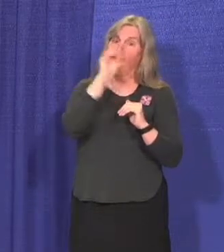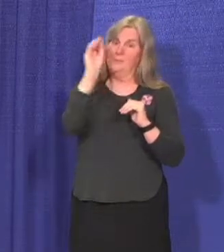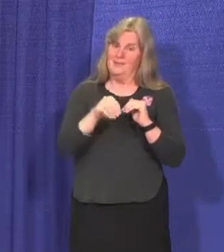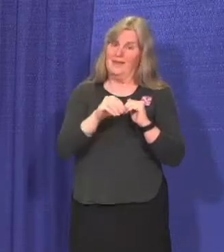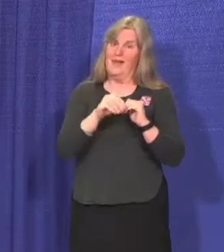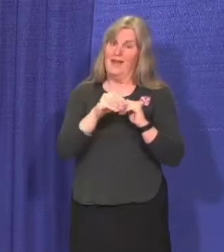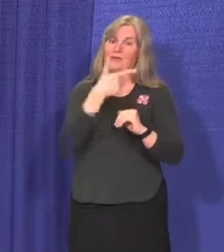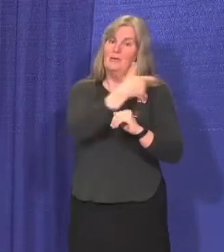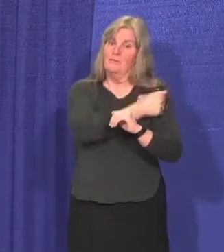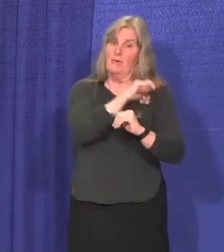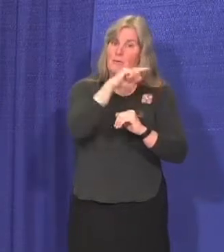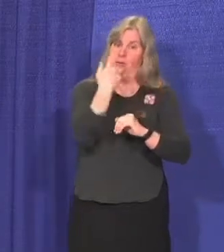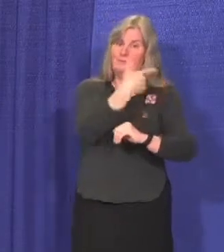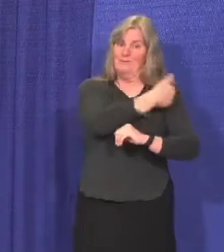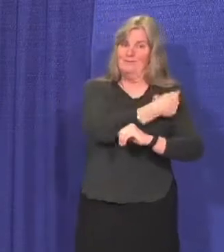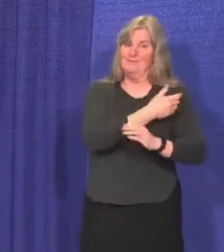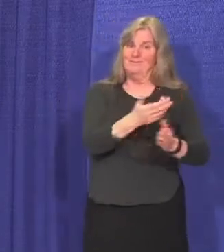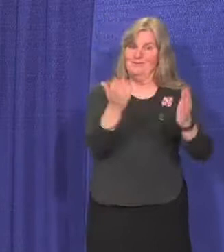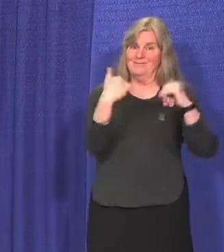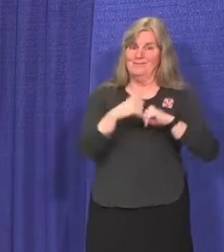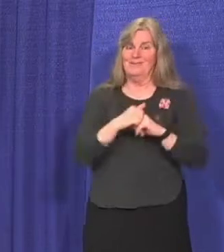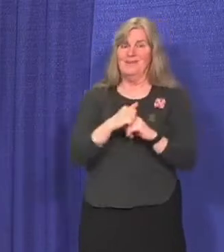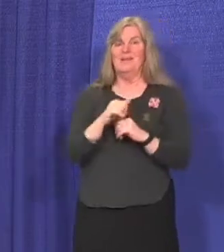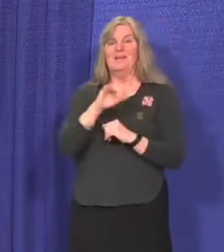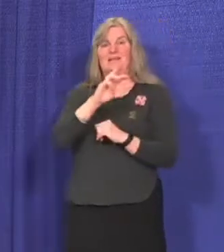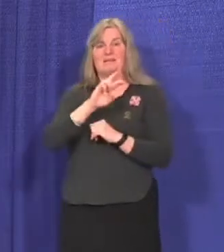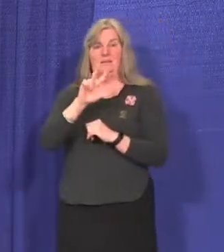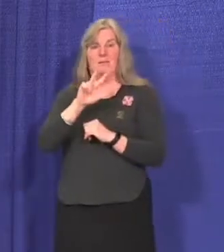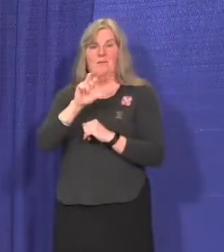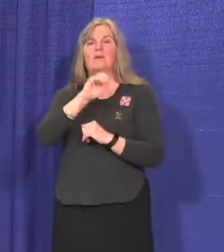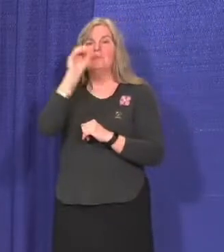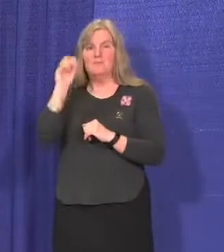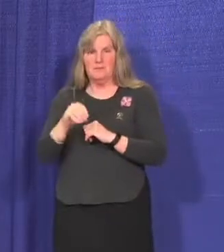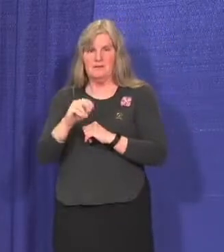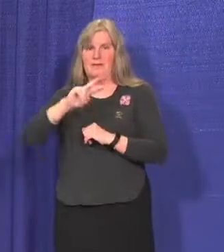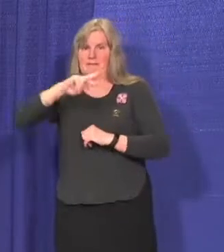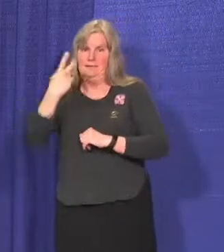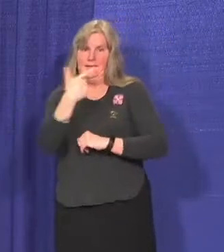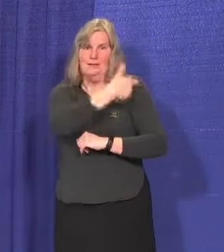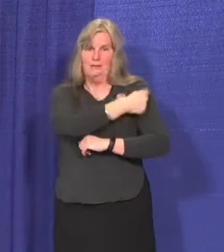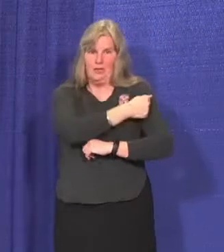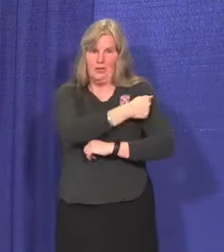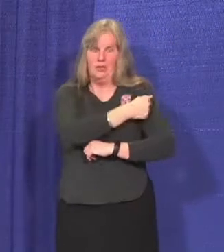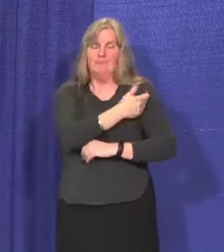themselves but their communities.